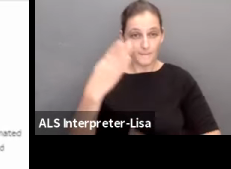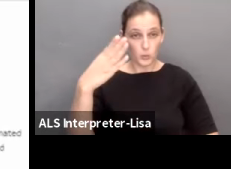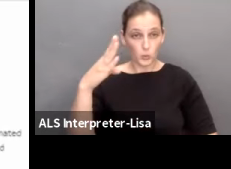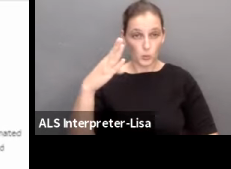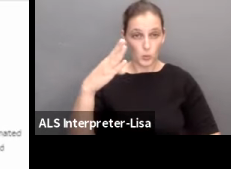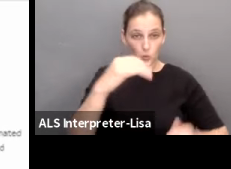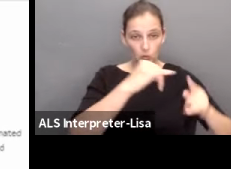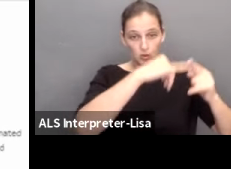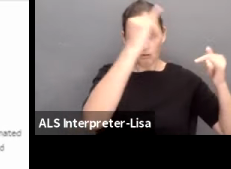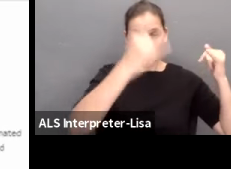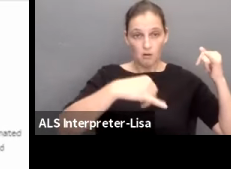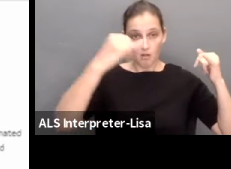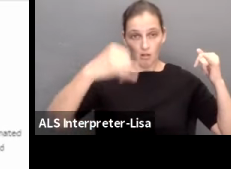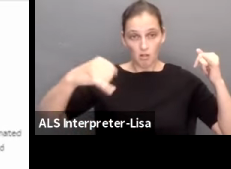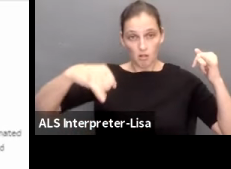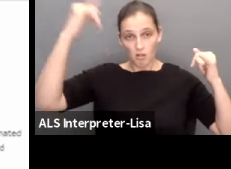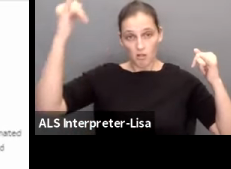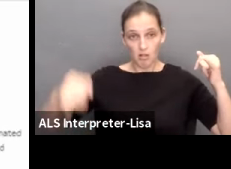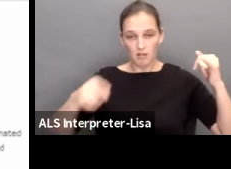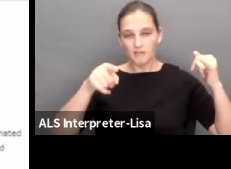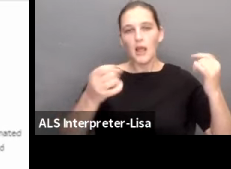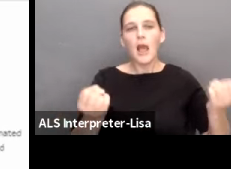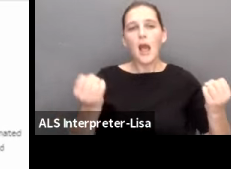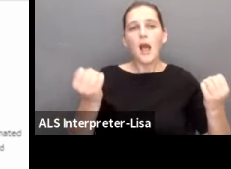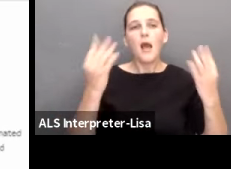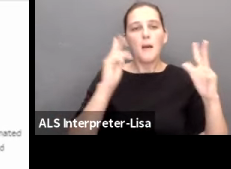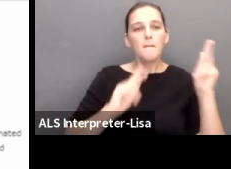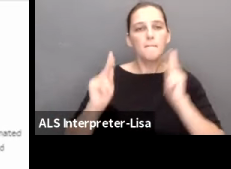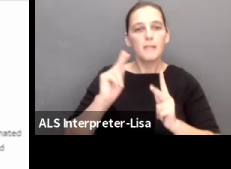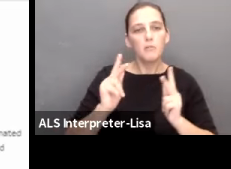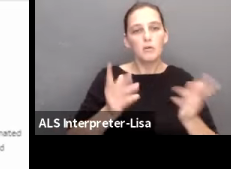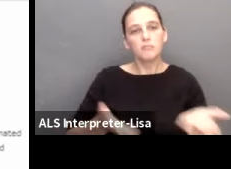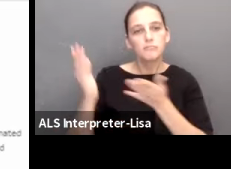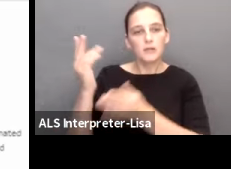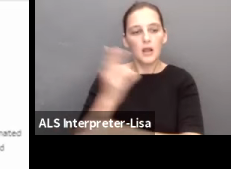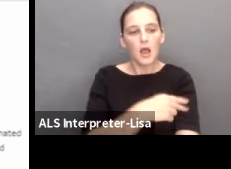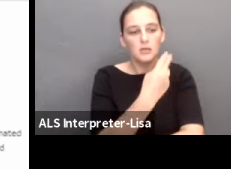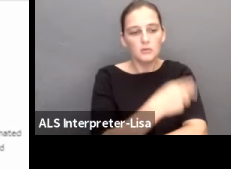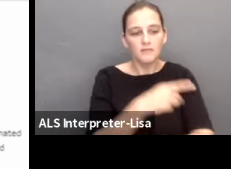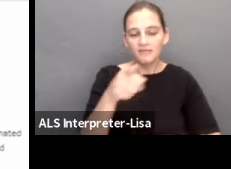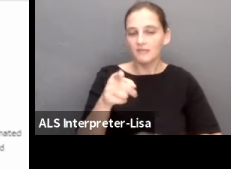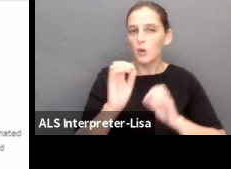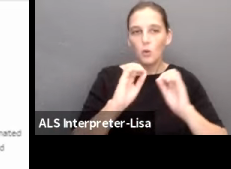is the number of people that are admitted to the hospital that are not vaccinated.